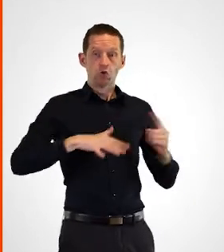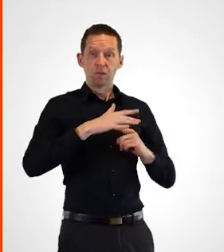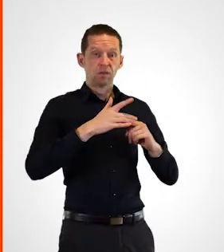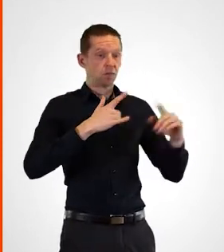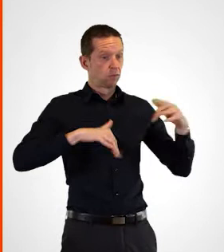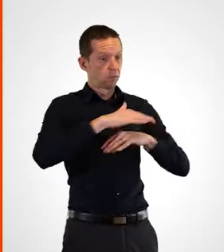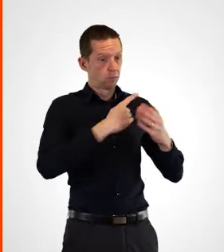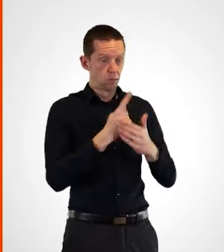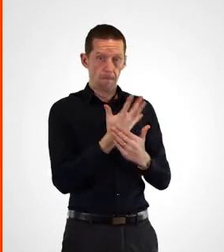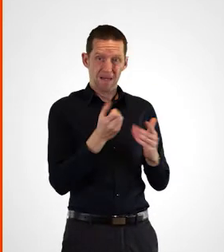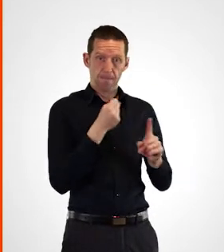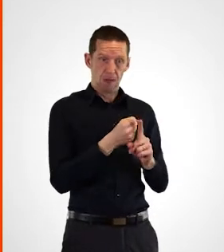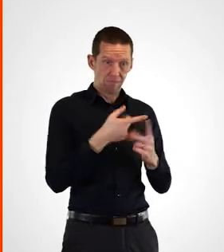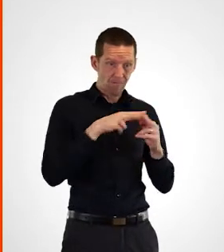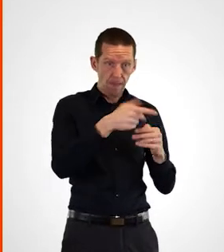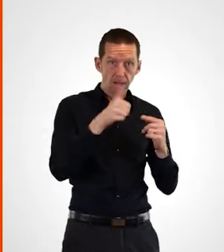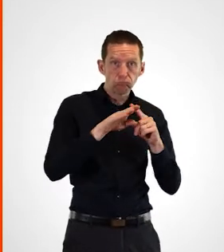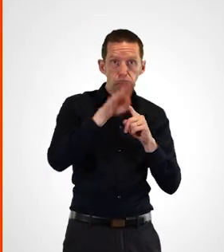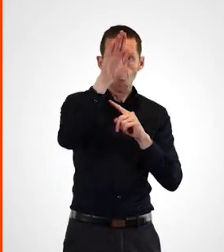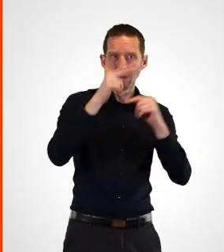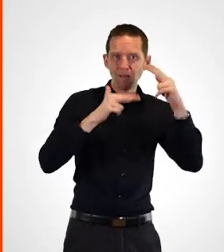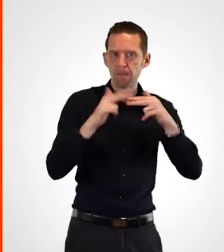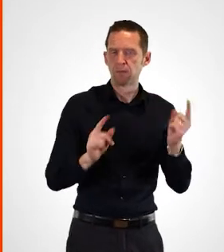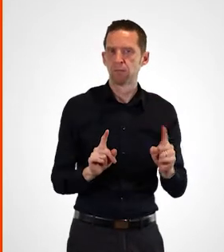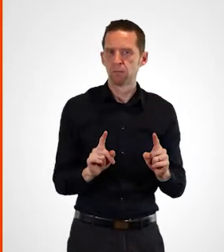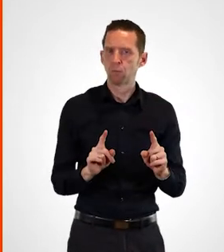that trajectory or that development, and that goes back to letting parents